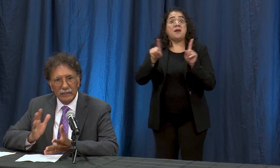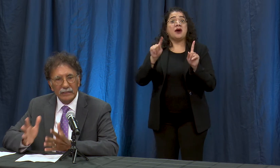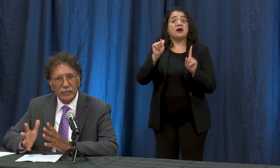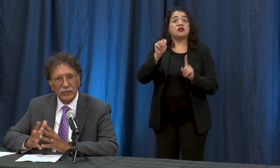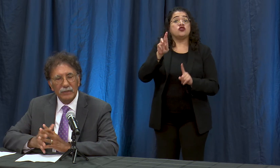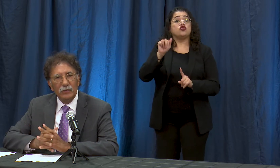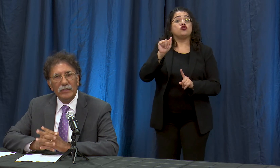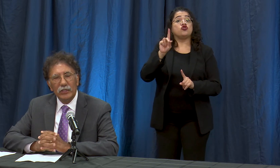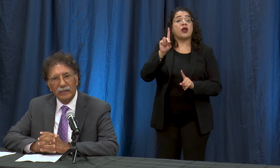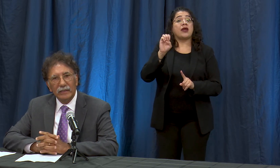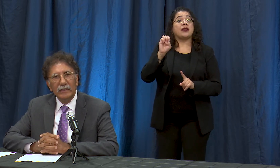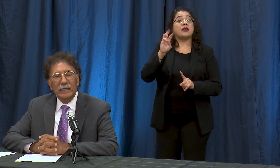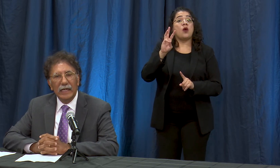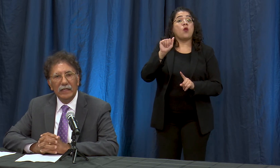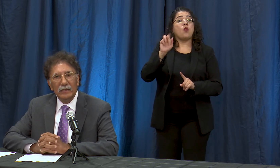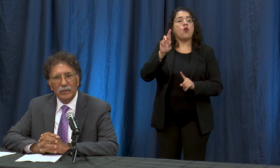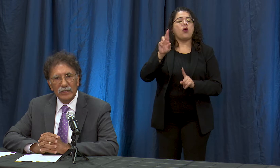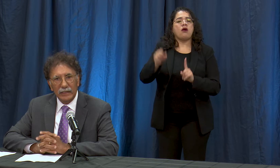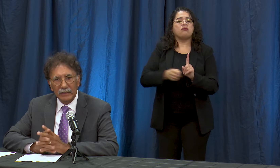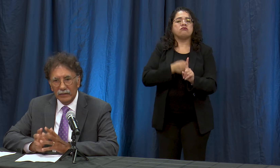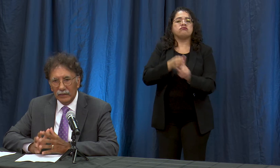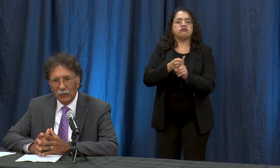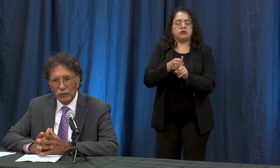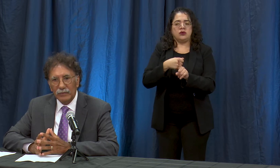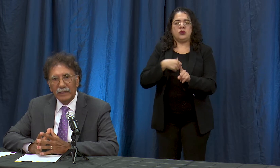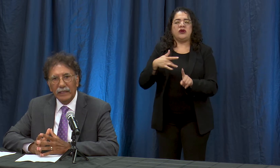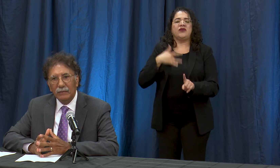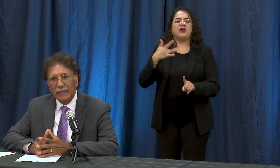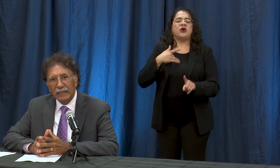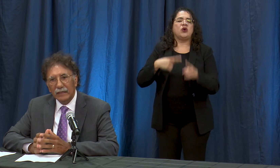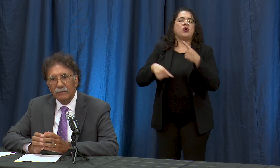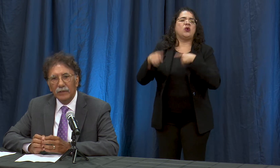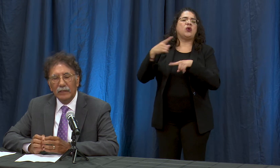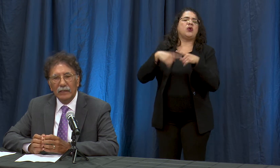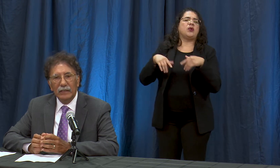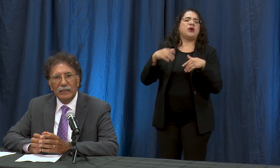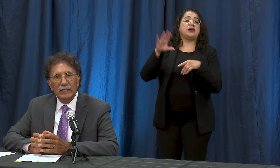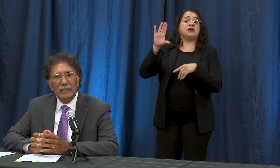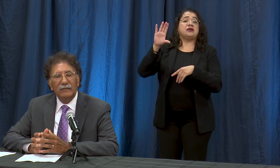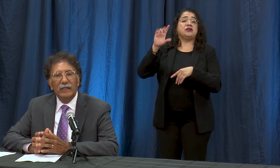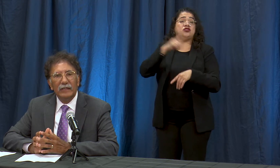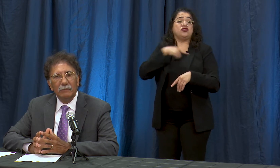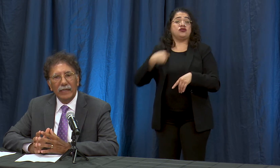discussion between China and the USA which became again a significant impact